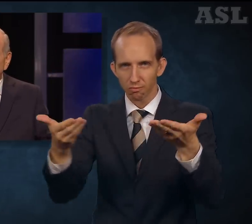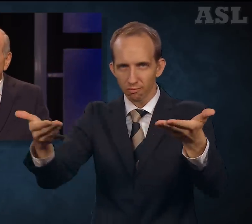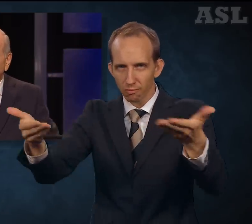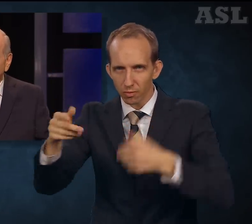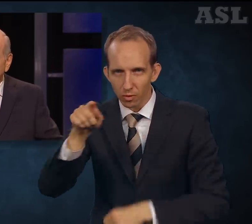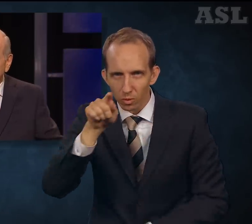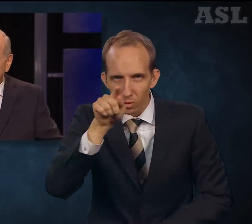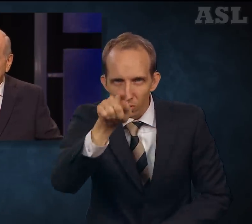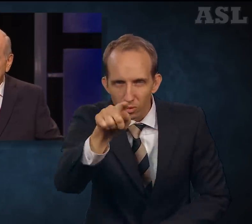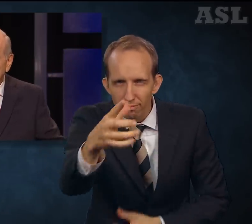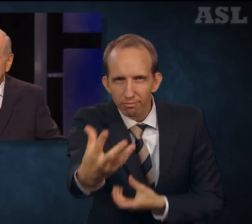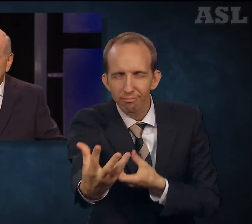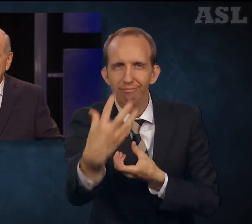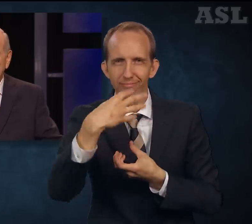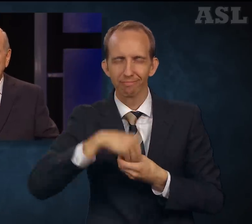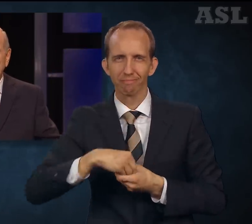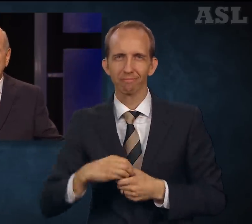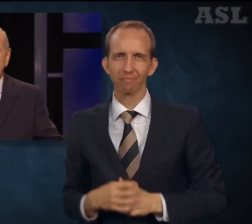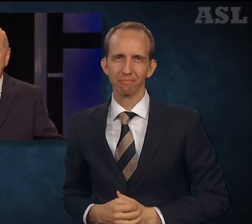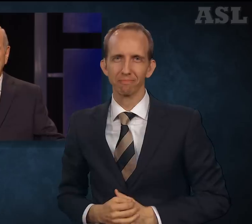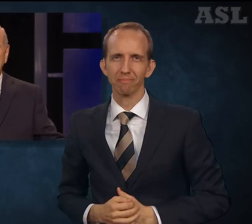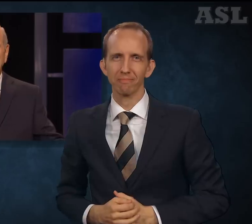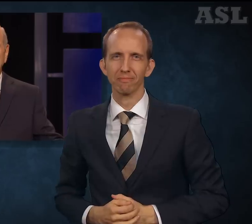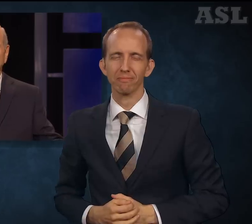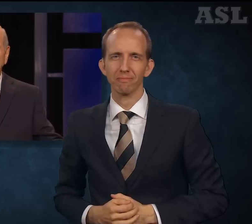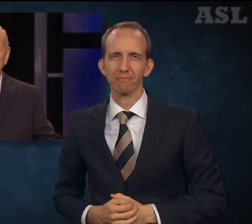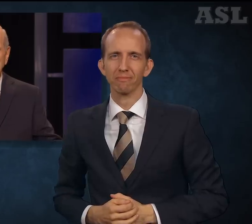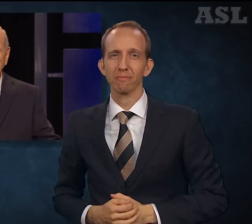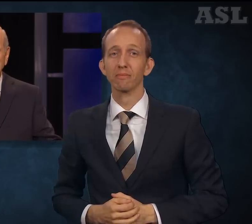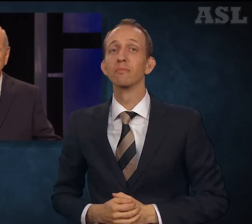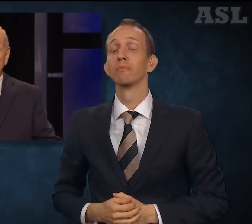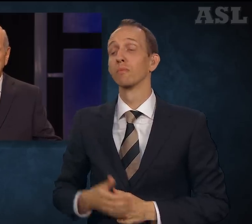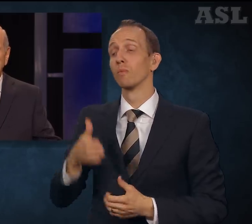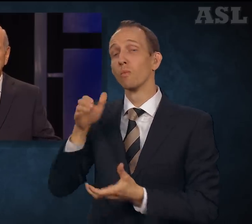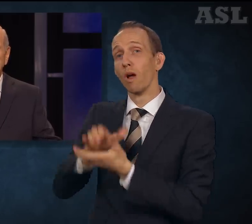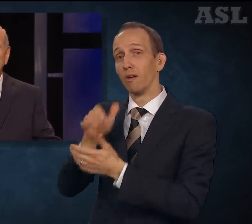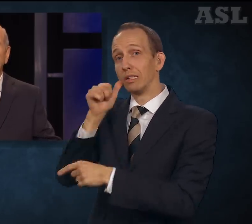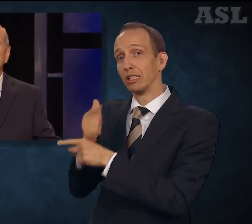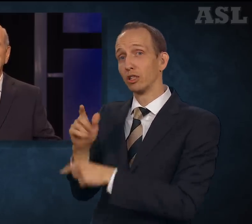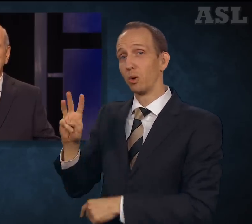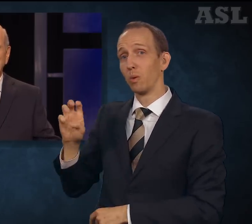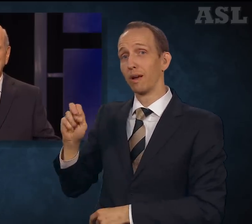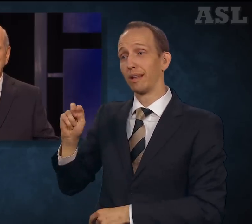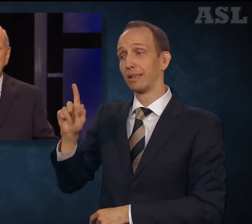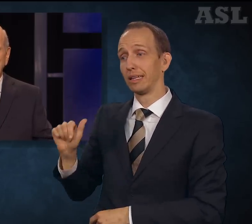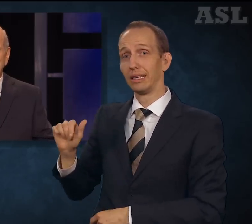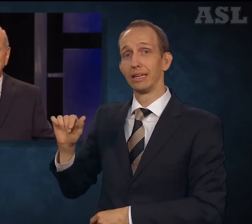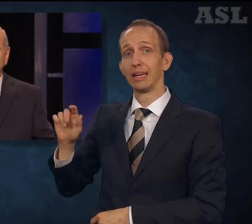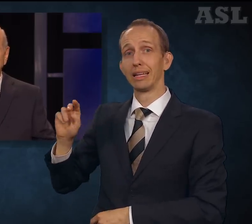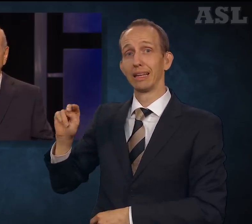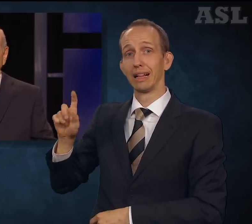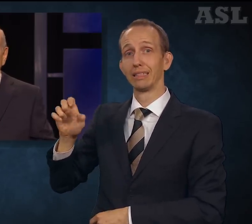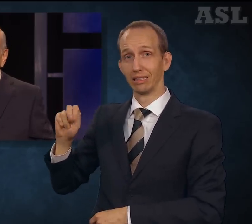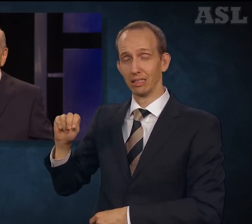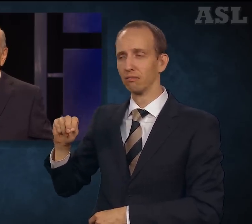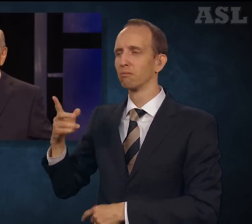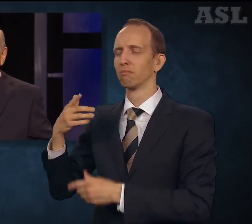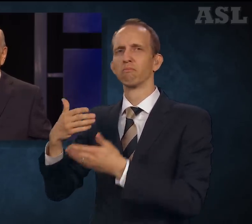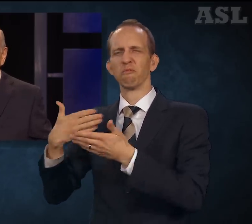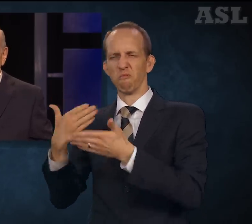AND WE WANT TO INVITE YOU TO BE PART OF IT! I'VE ASKED SISTER WENDY